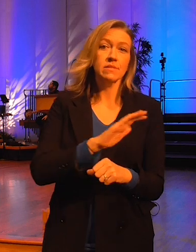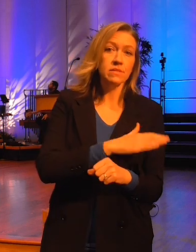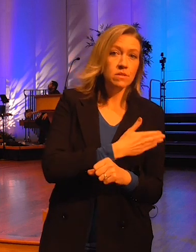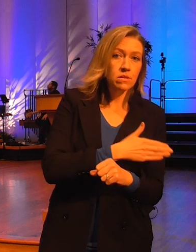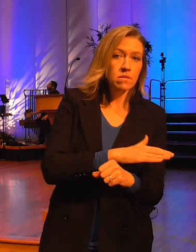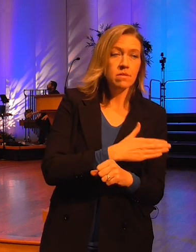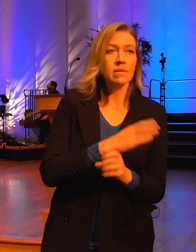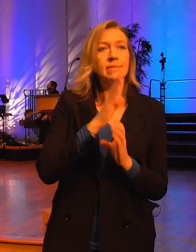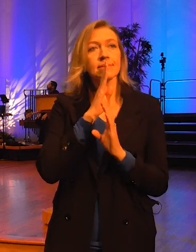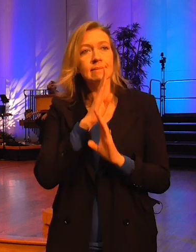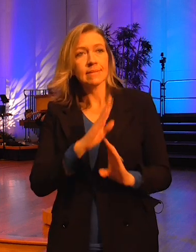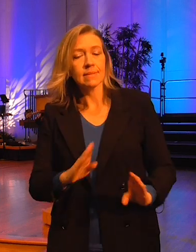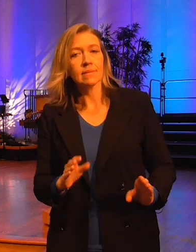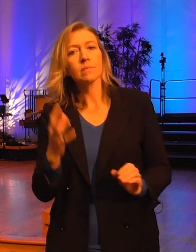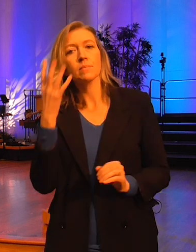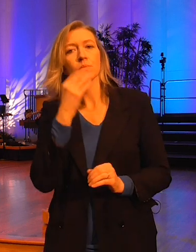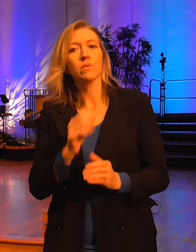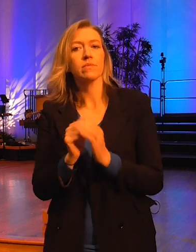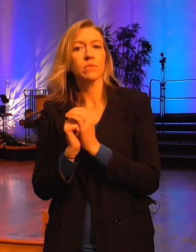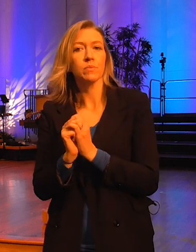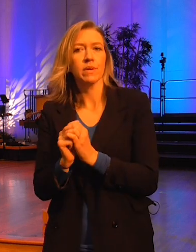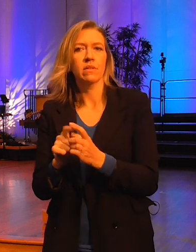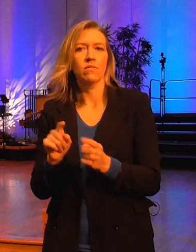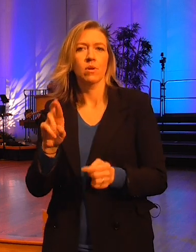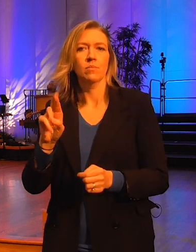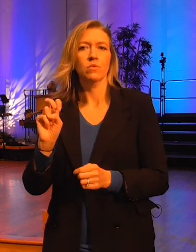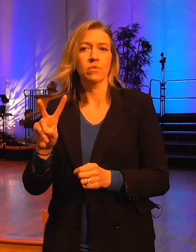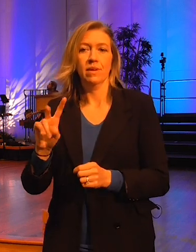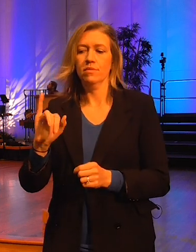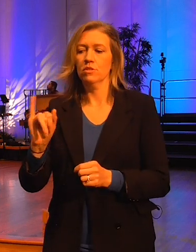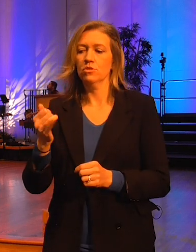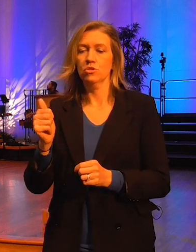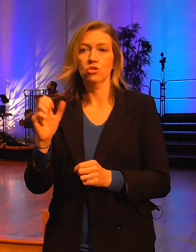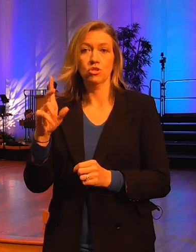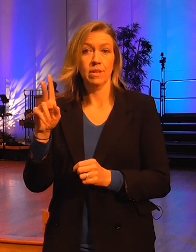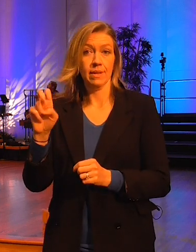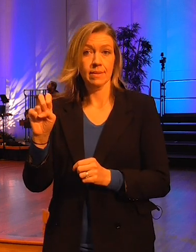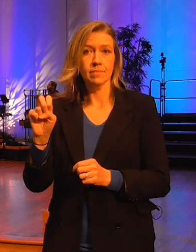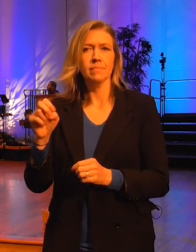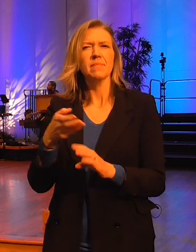prayer from our own Reverend Jackie but before we do that I want to light our Memorial candle